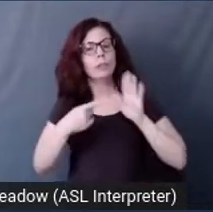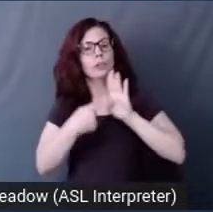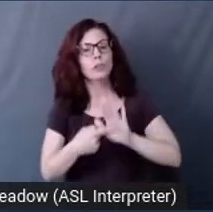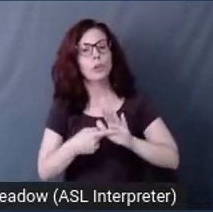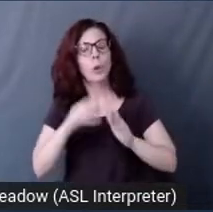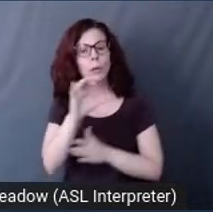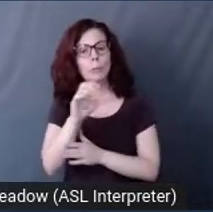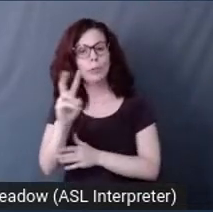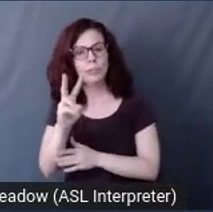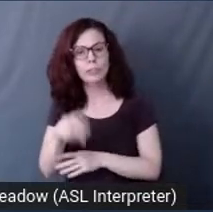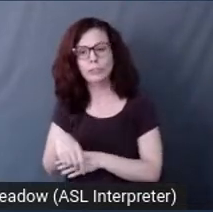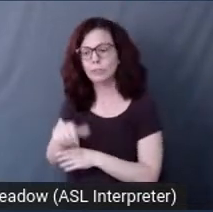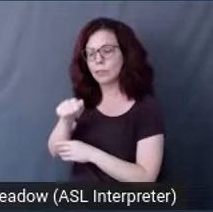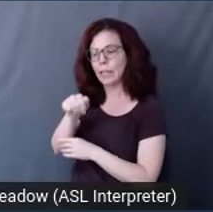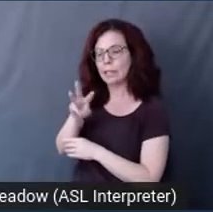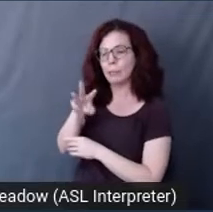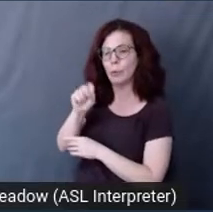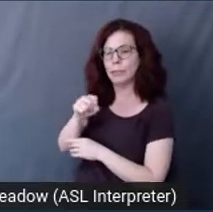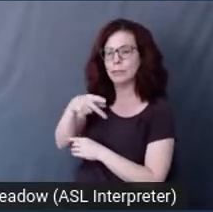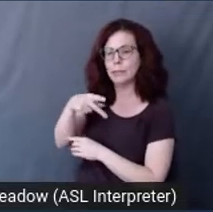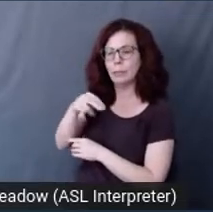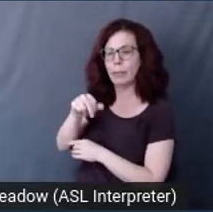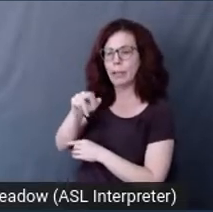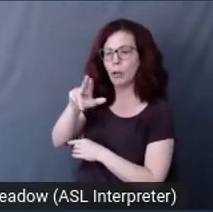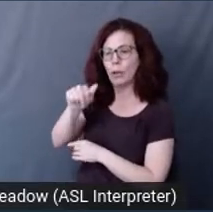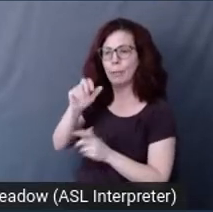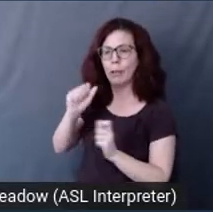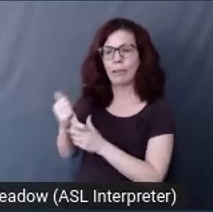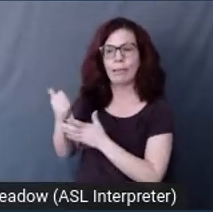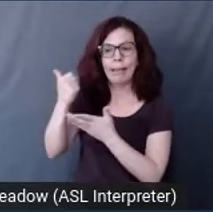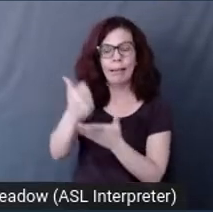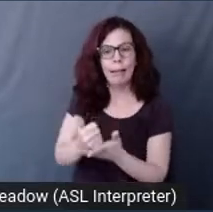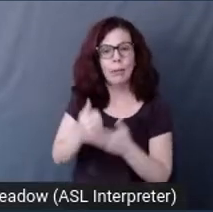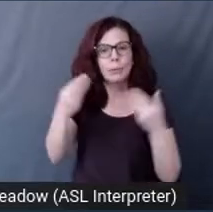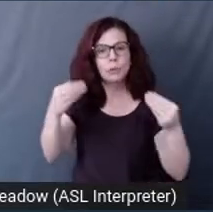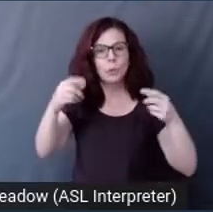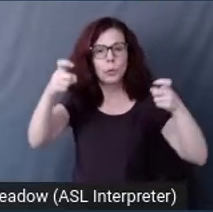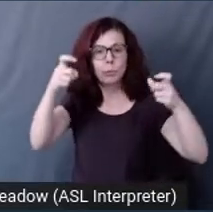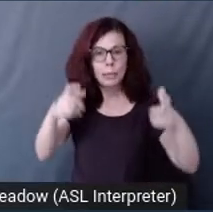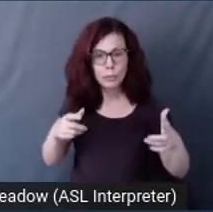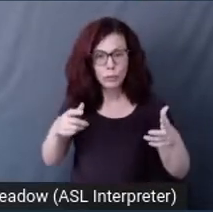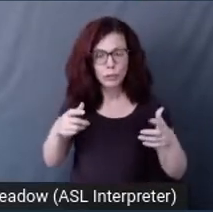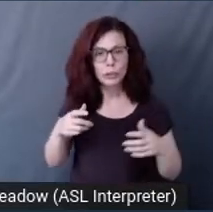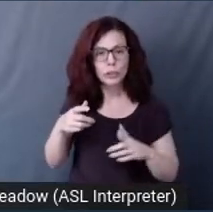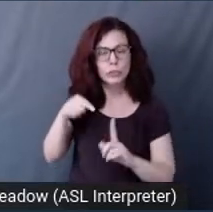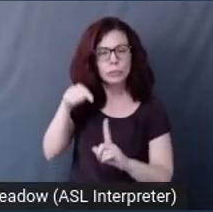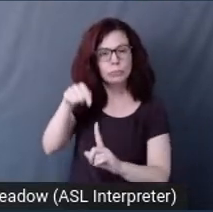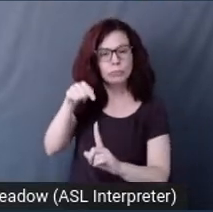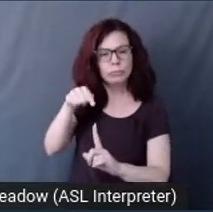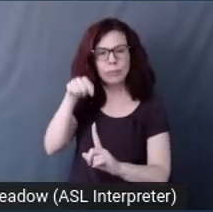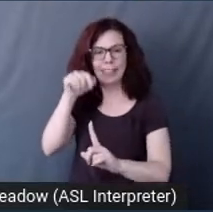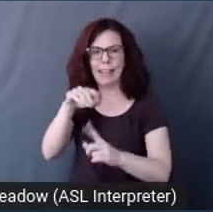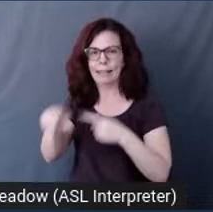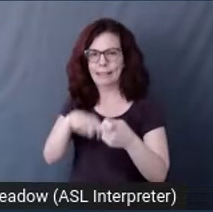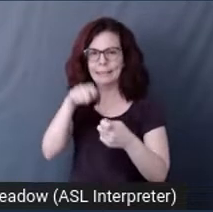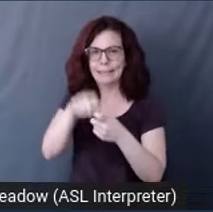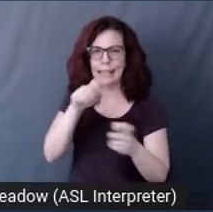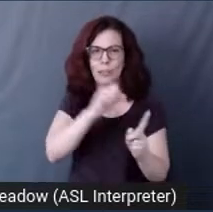and AWS Panorama can help these store managers with this exact use case where they might be running low